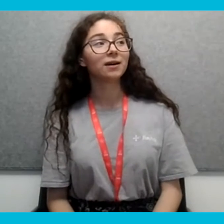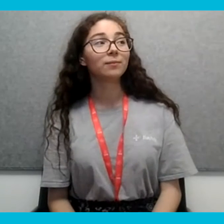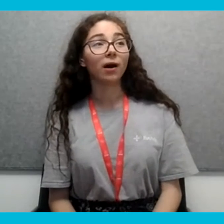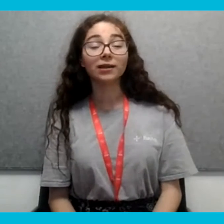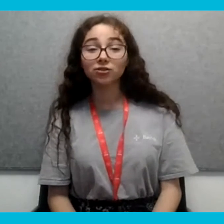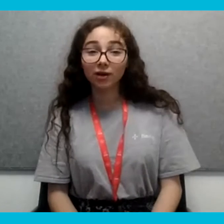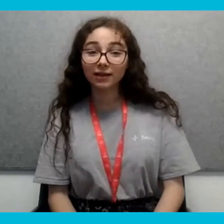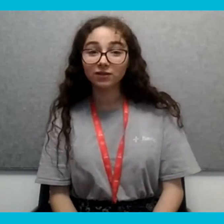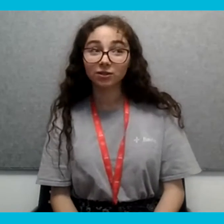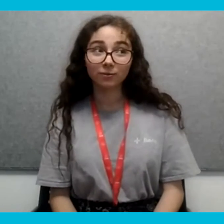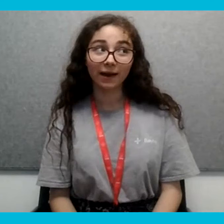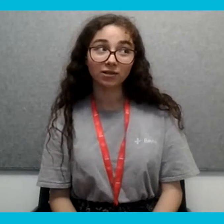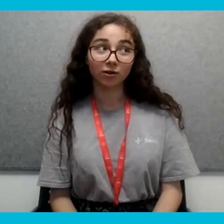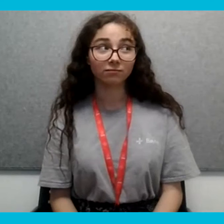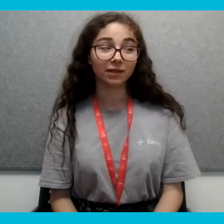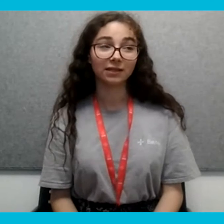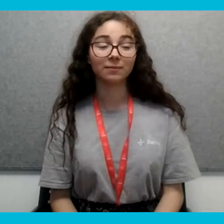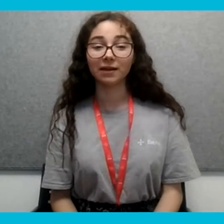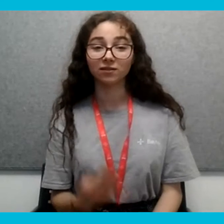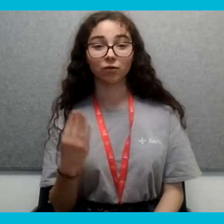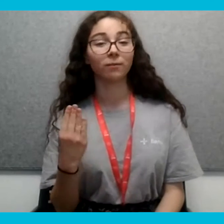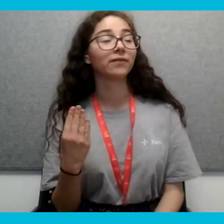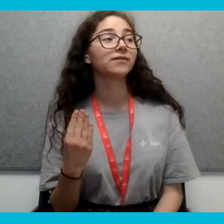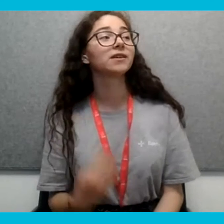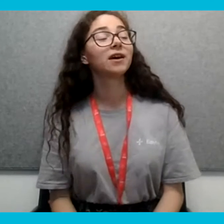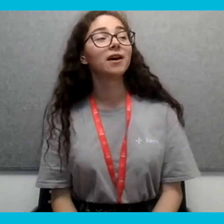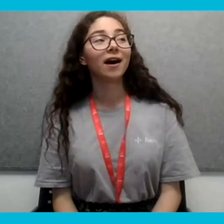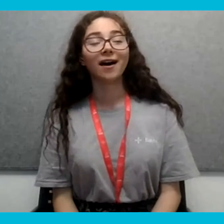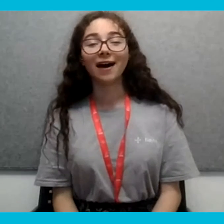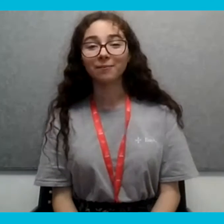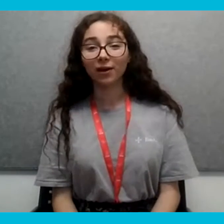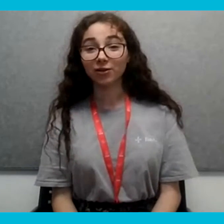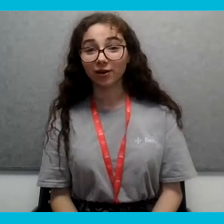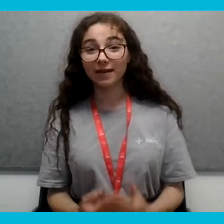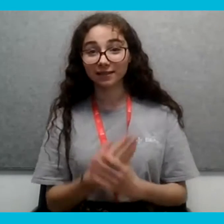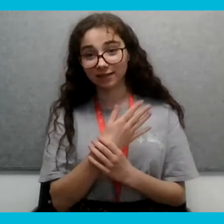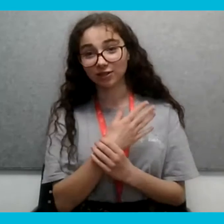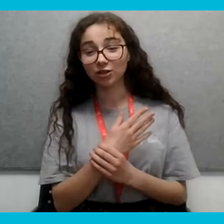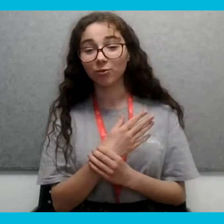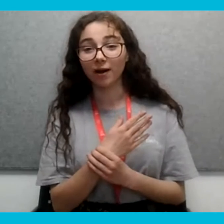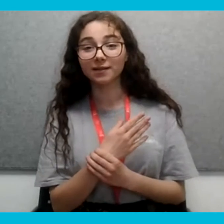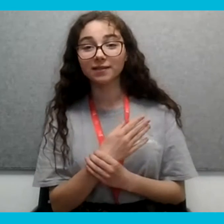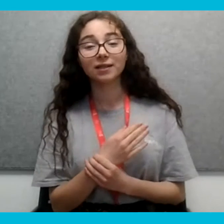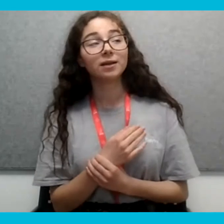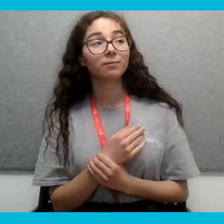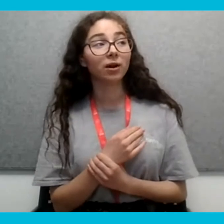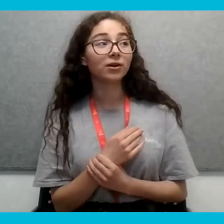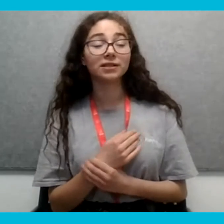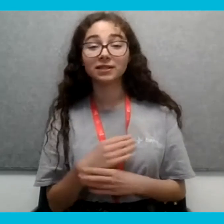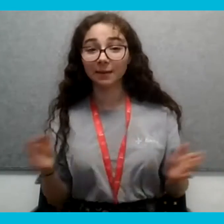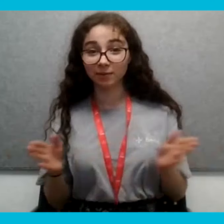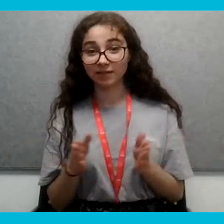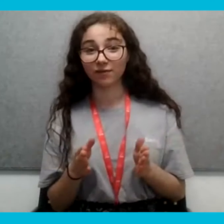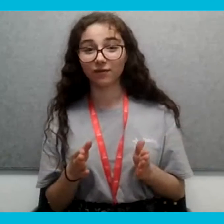training to do makaton in the space of four months and by creating these new words because the stems specific for